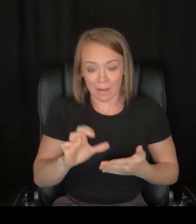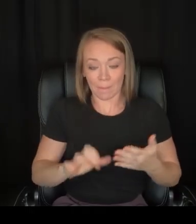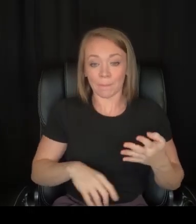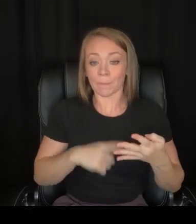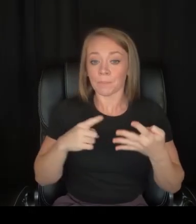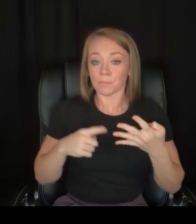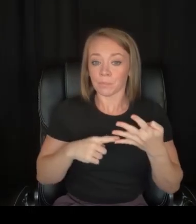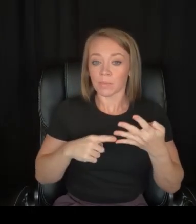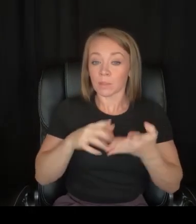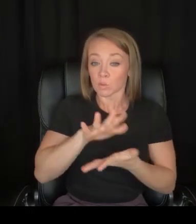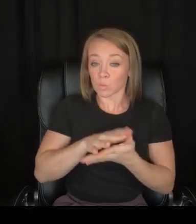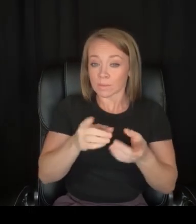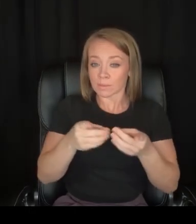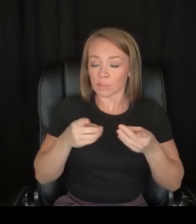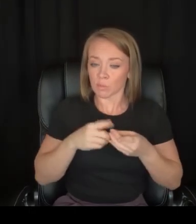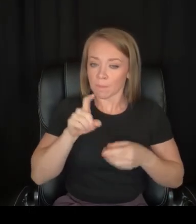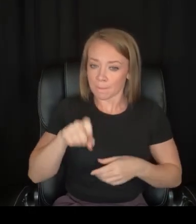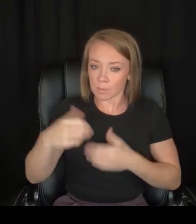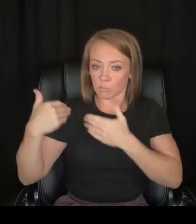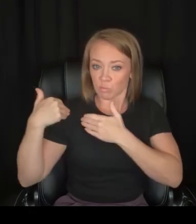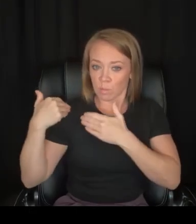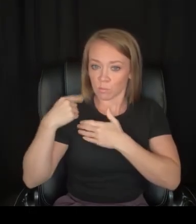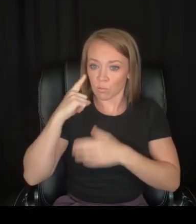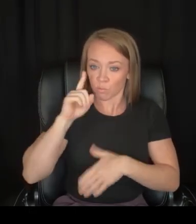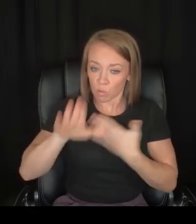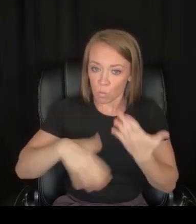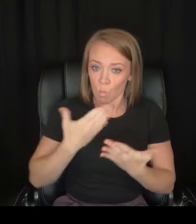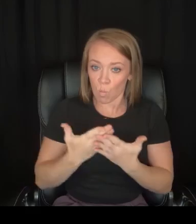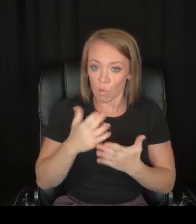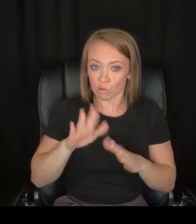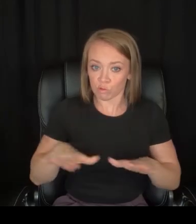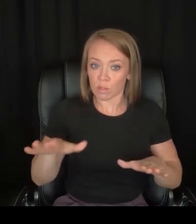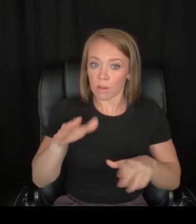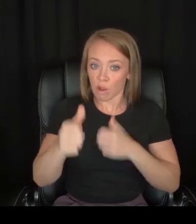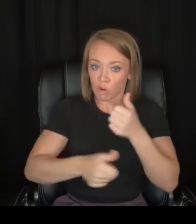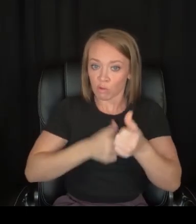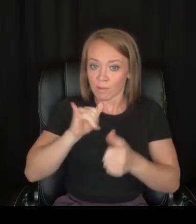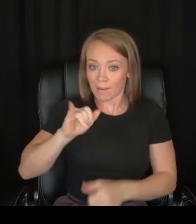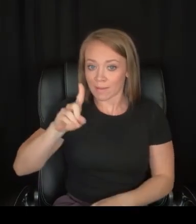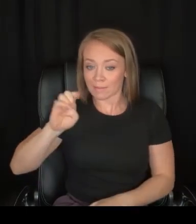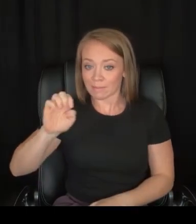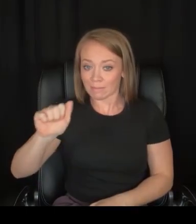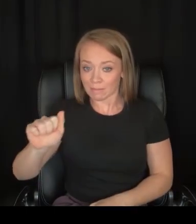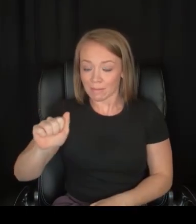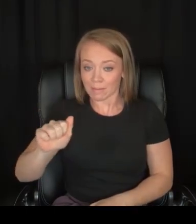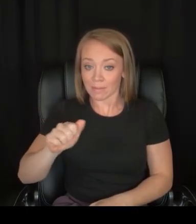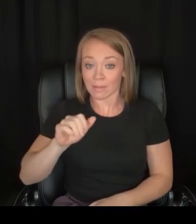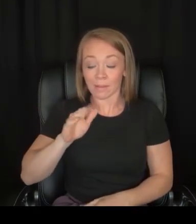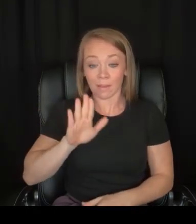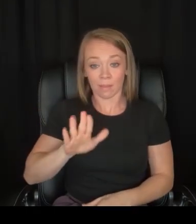Education for All Handicapped Children Act and IDEA and its regulations for providing the related services.